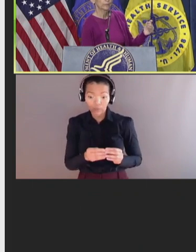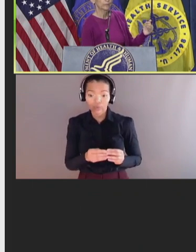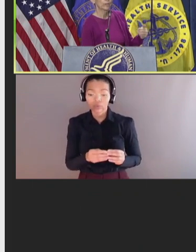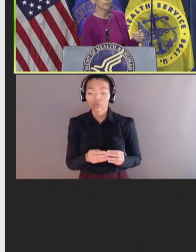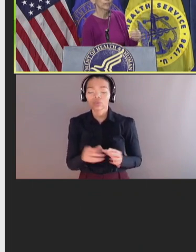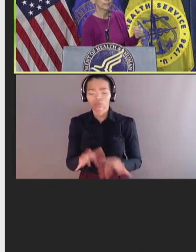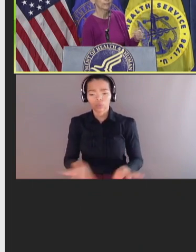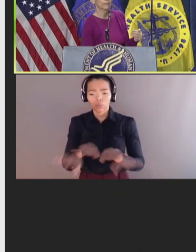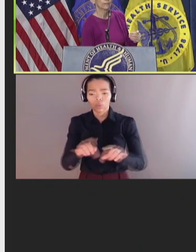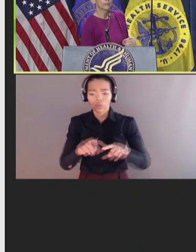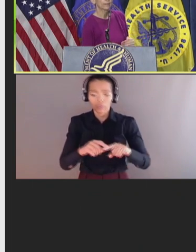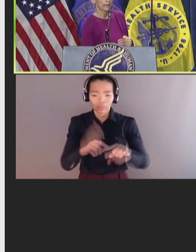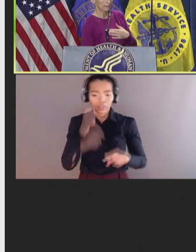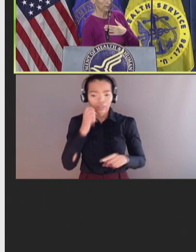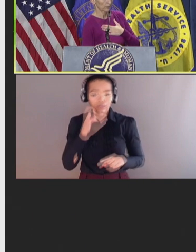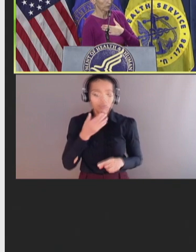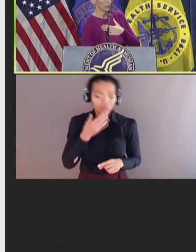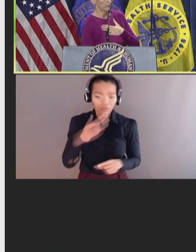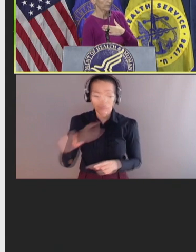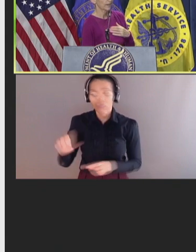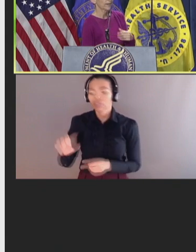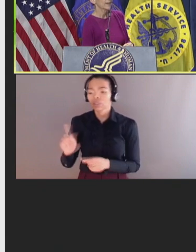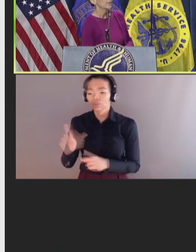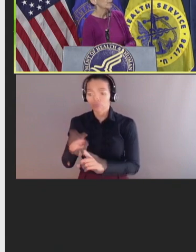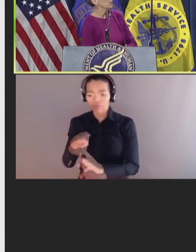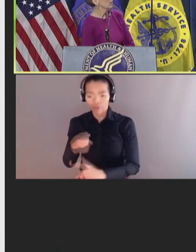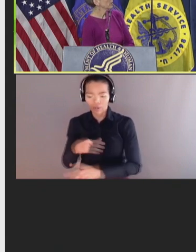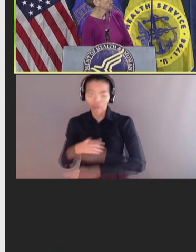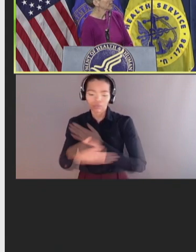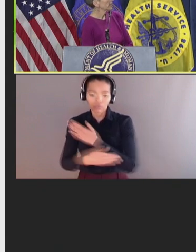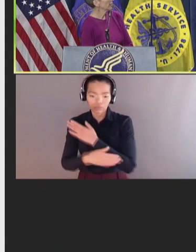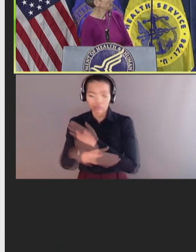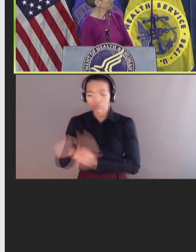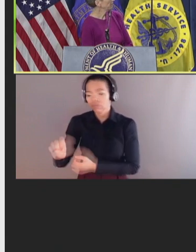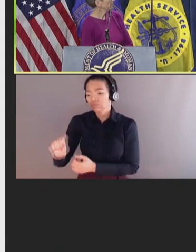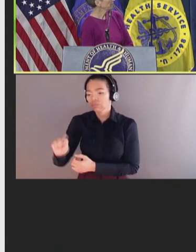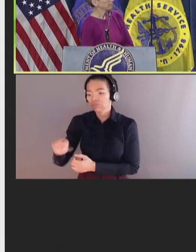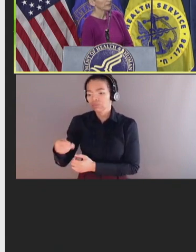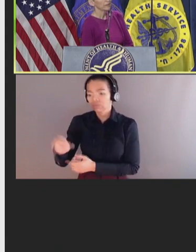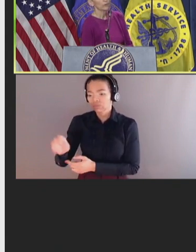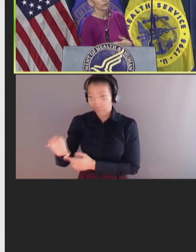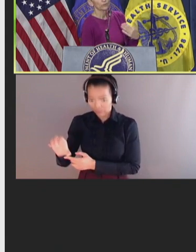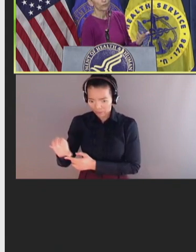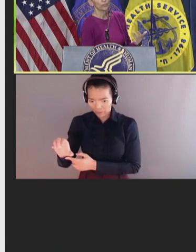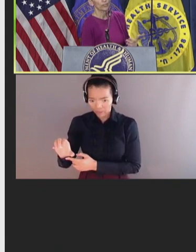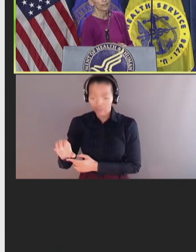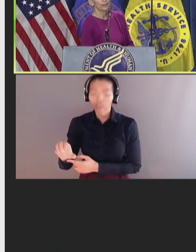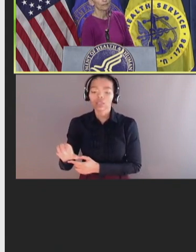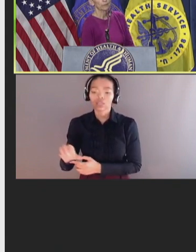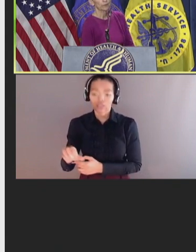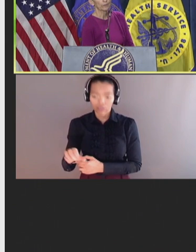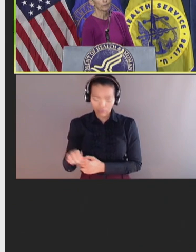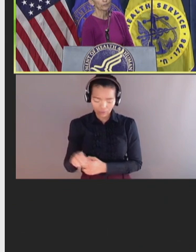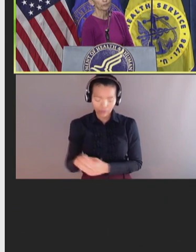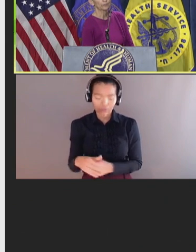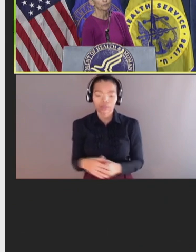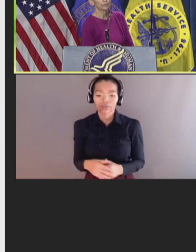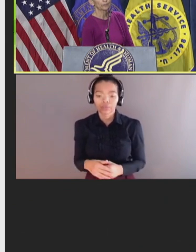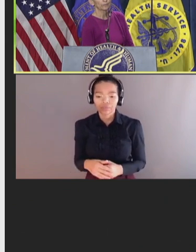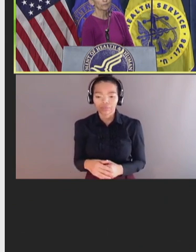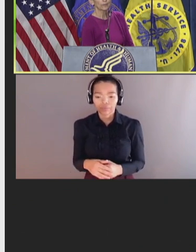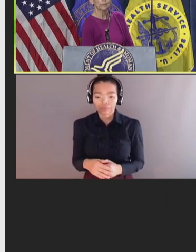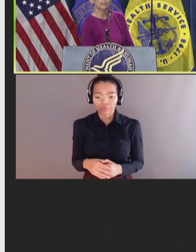racial and ethnic -- sorry, when we look at those racial and ethnic parameters. But they're not the